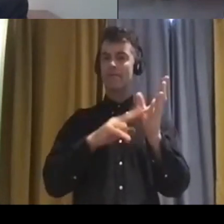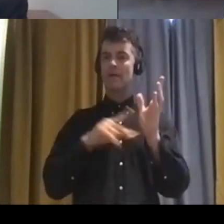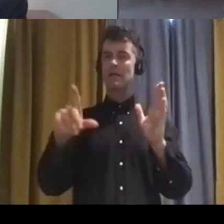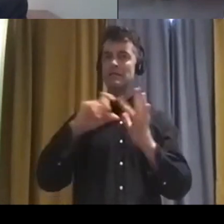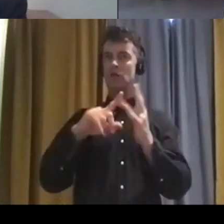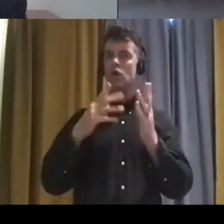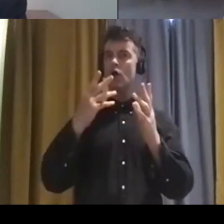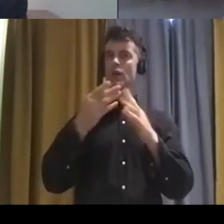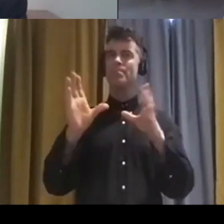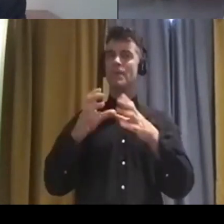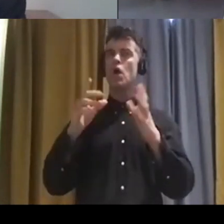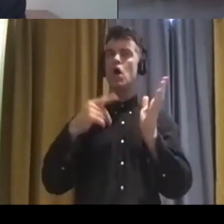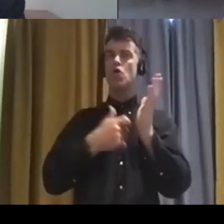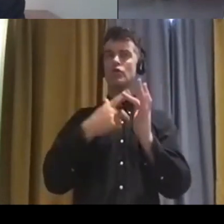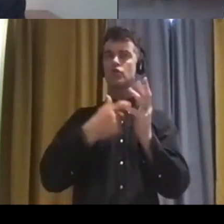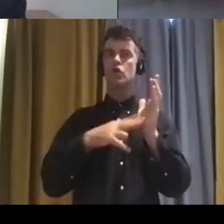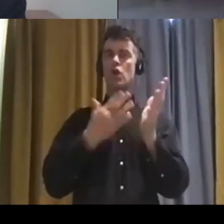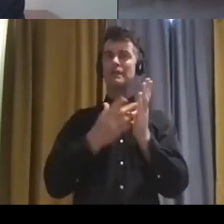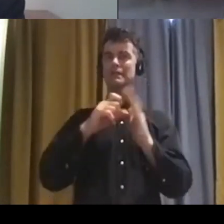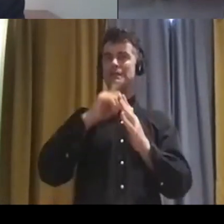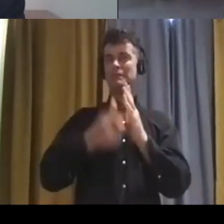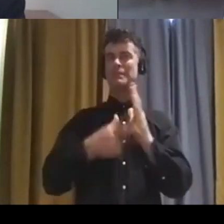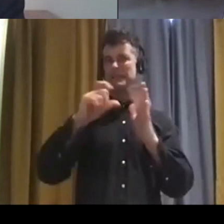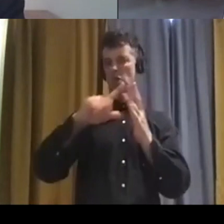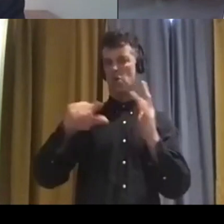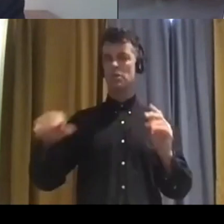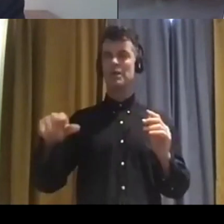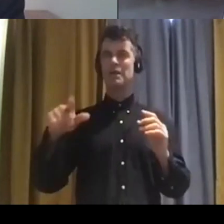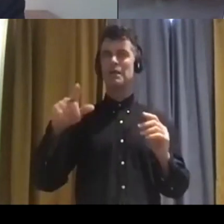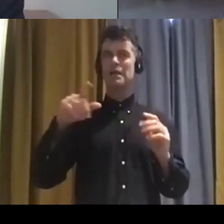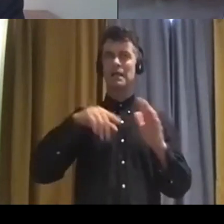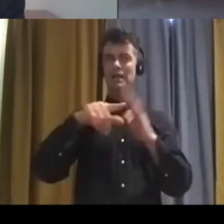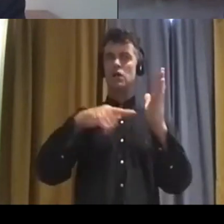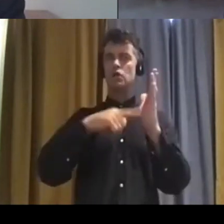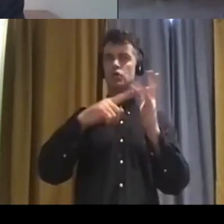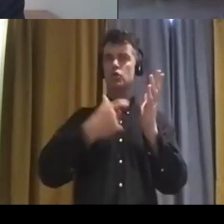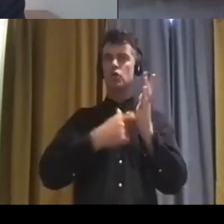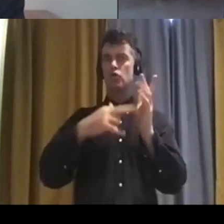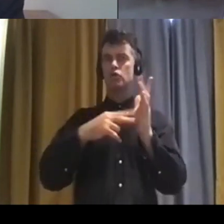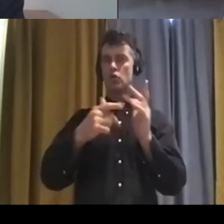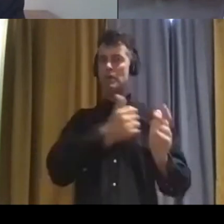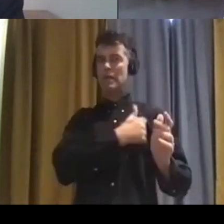Group in Toronto Canada. We have Rachel Yang, Investment Manager at Impact Investment Group